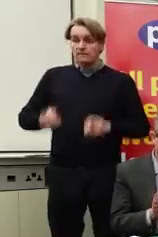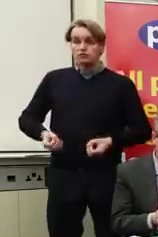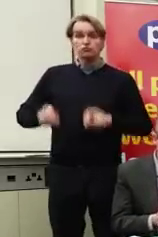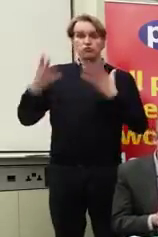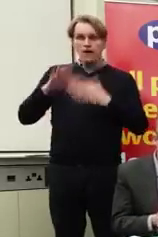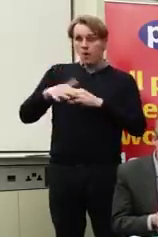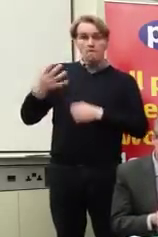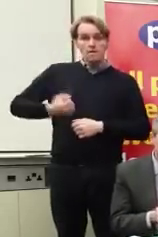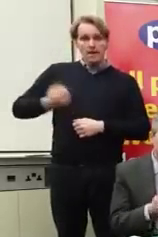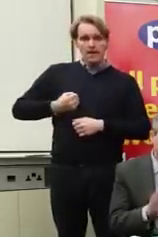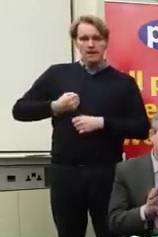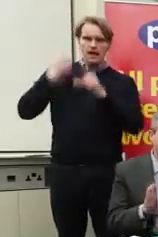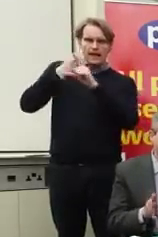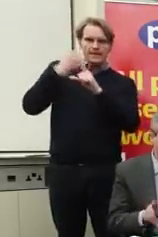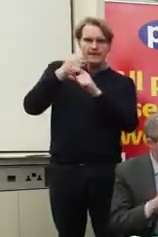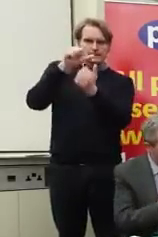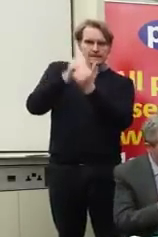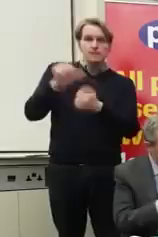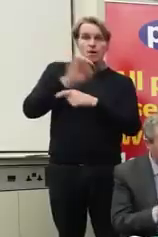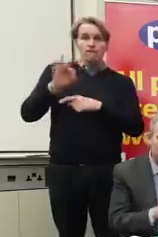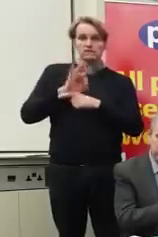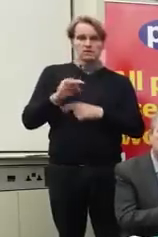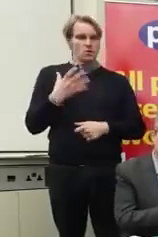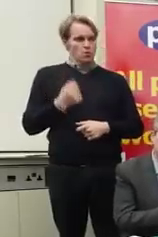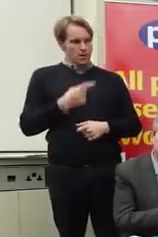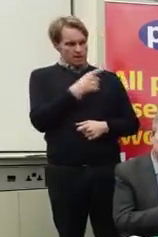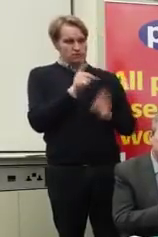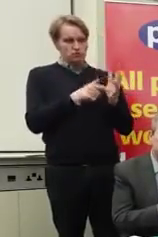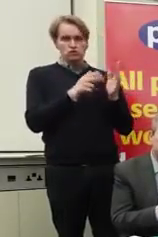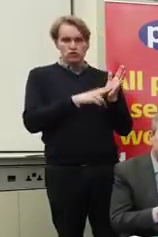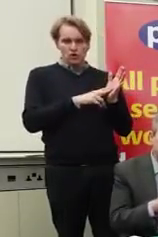offices open, we actually have got with John and Jeremy Corbyn people who will